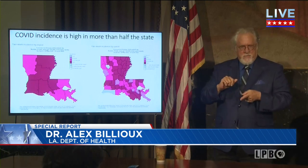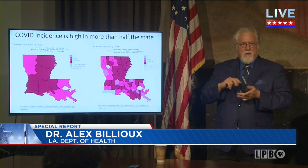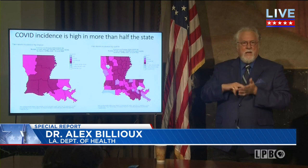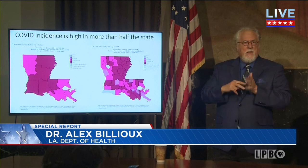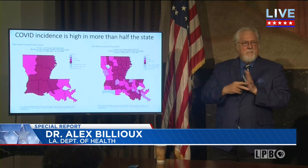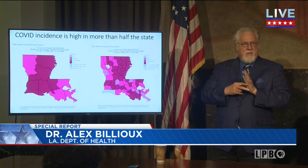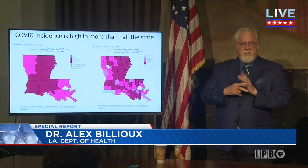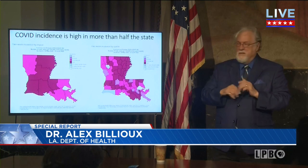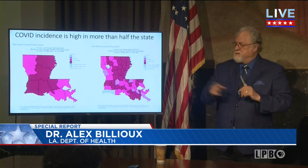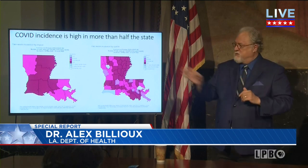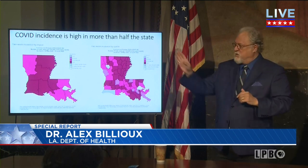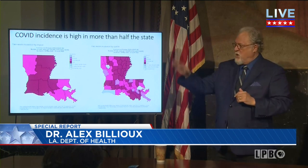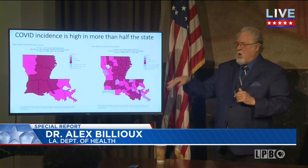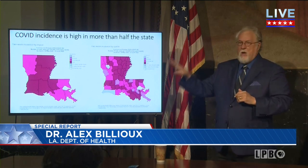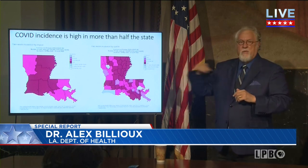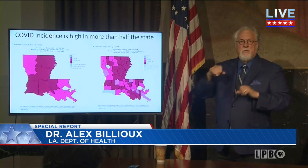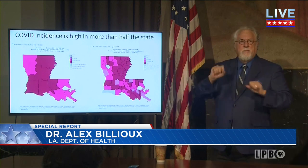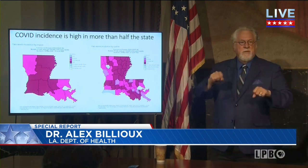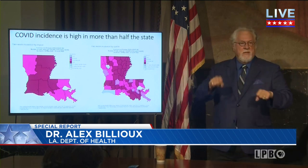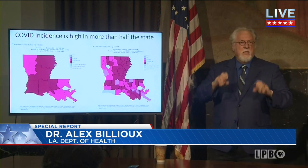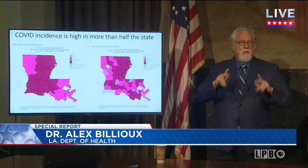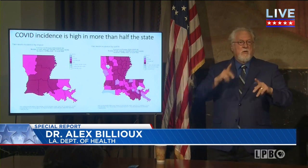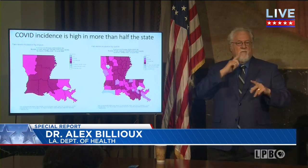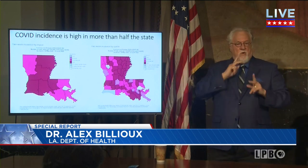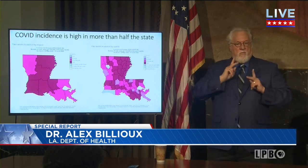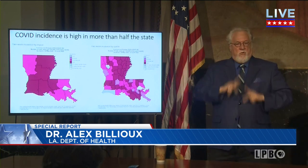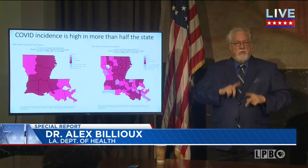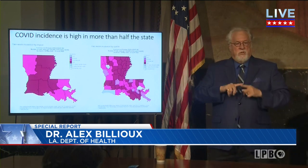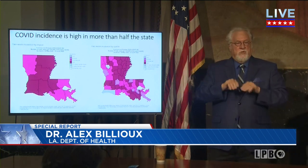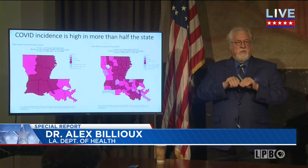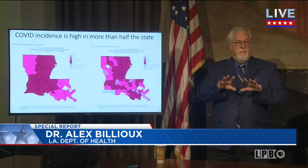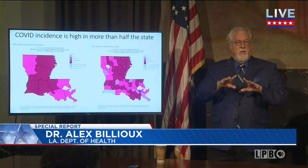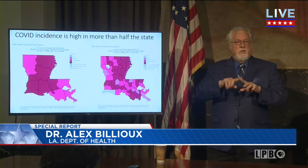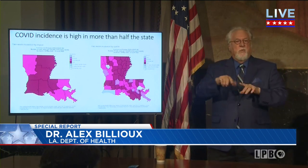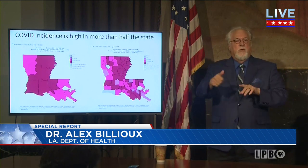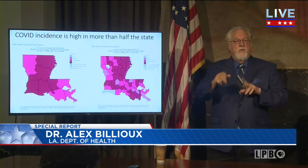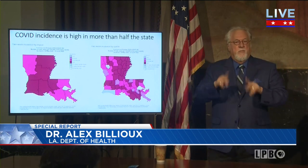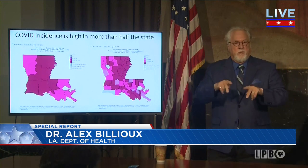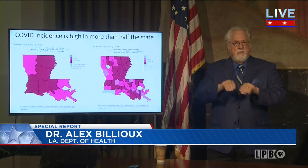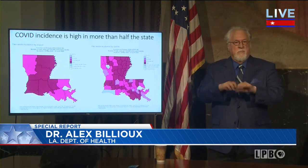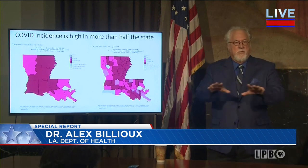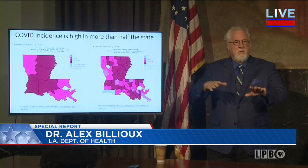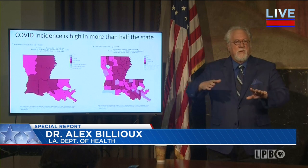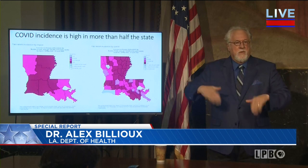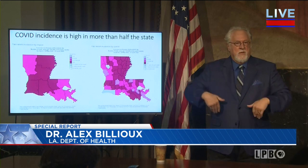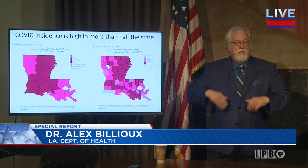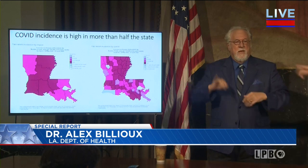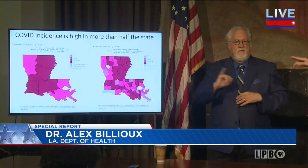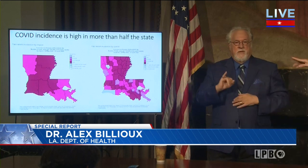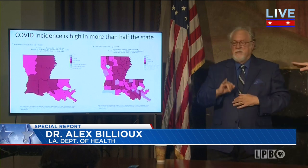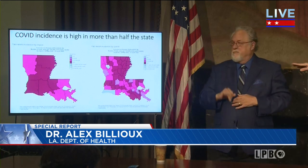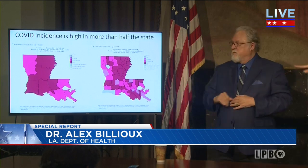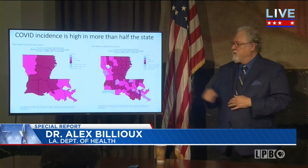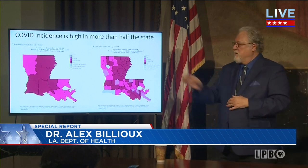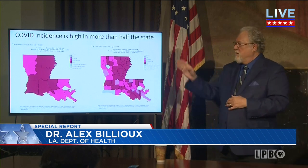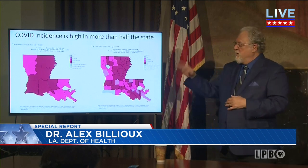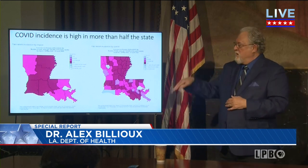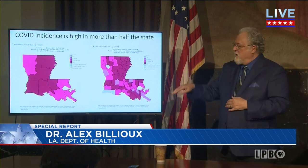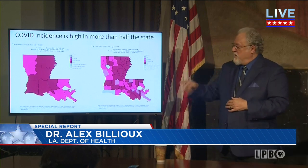THOUSANDS ARE NEARLY 10,000 CASES THAT WE THINK ARE ACTIVE BASED ON THE DATA WE HAVE. ALL OF THOSE ARE POTENTIAL